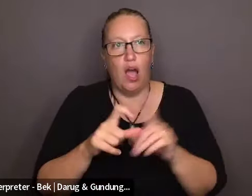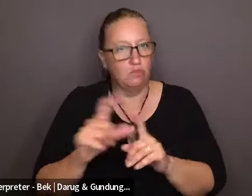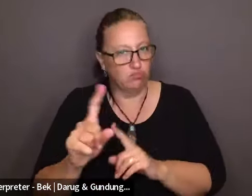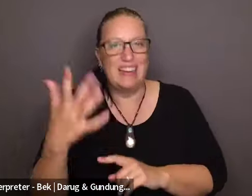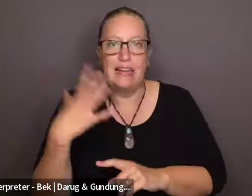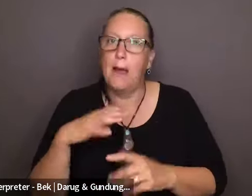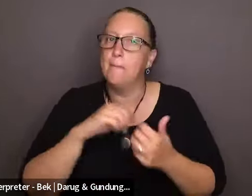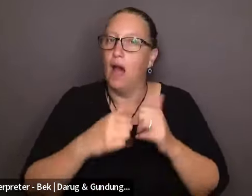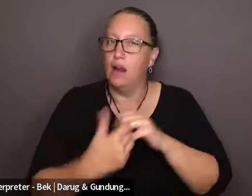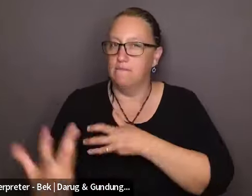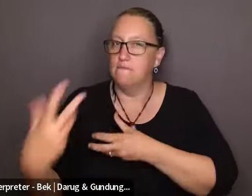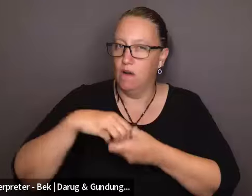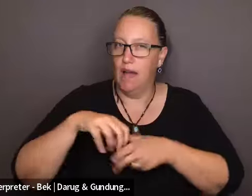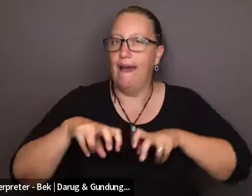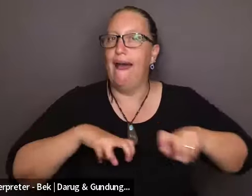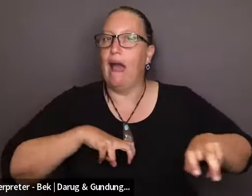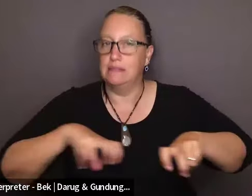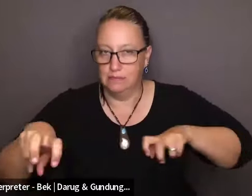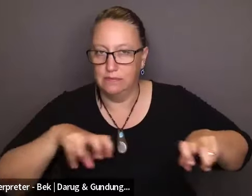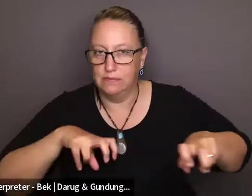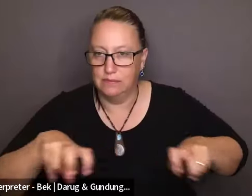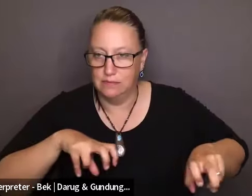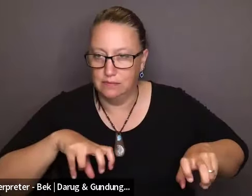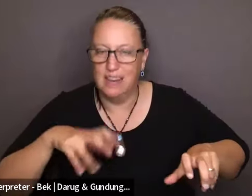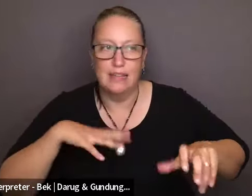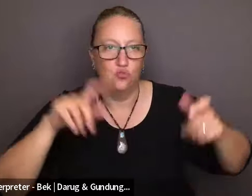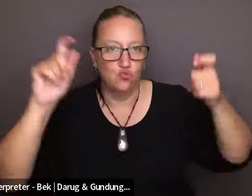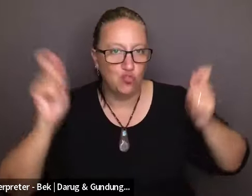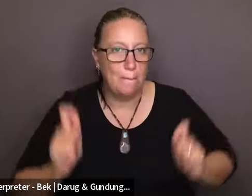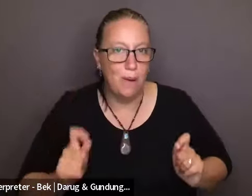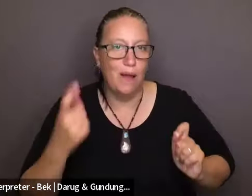project, not just a letter of support or an in kind contribution. Reviewers will be looking for evidence